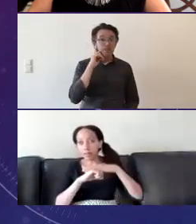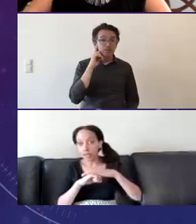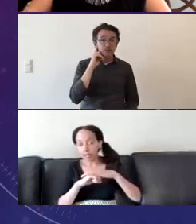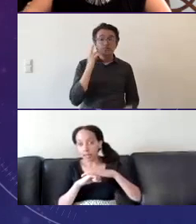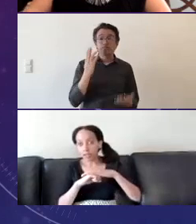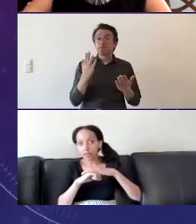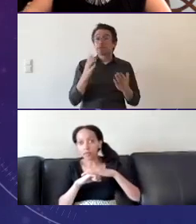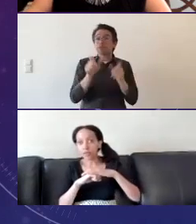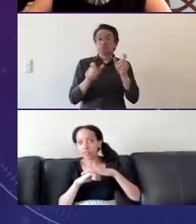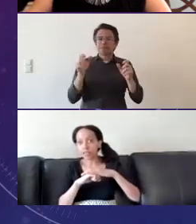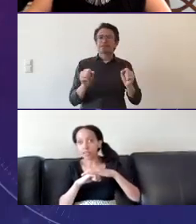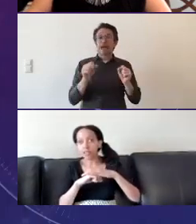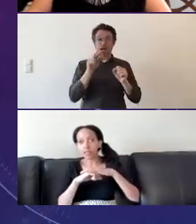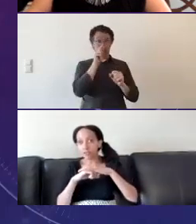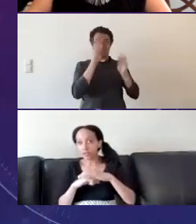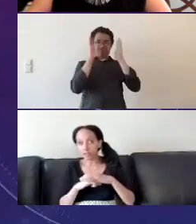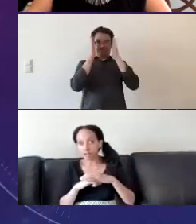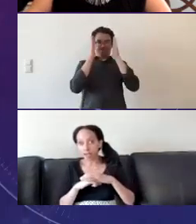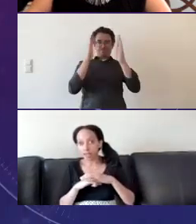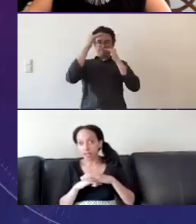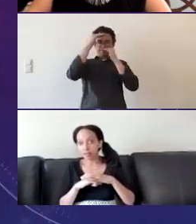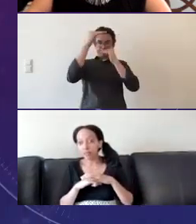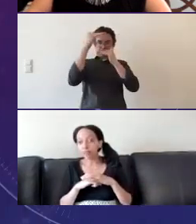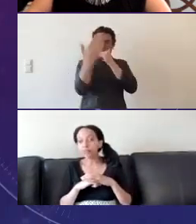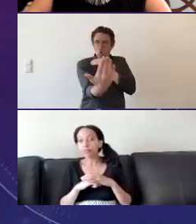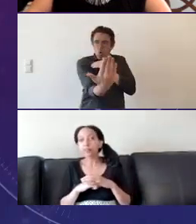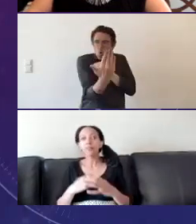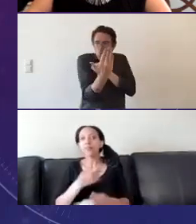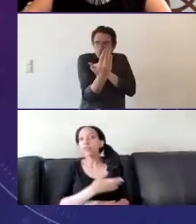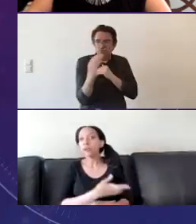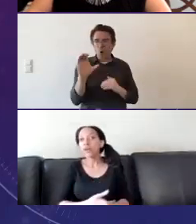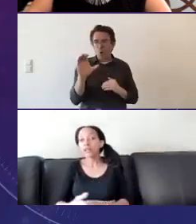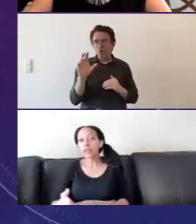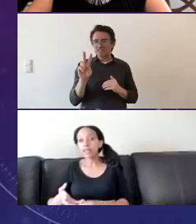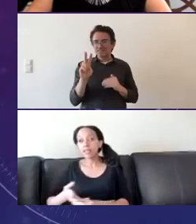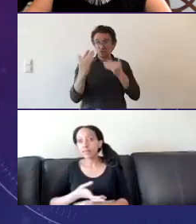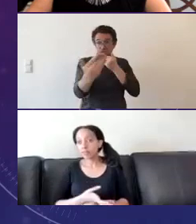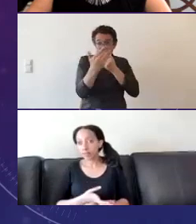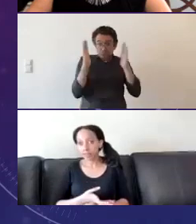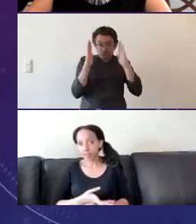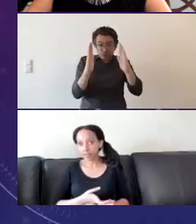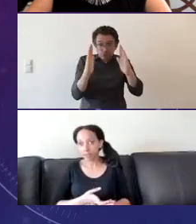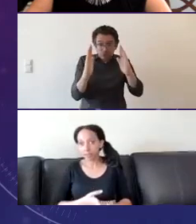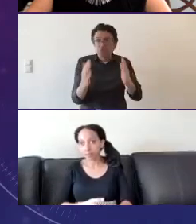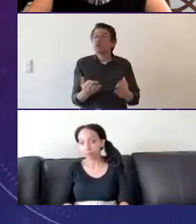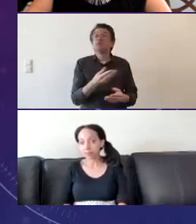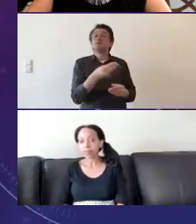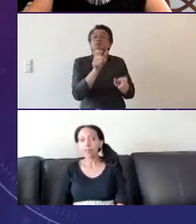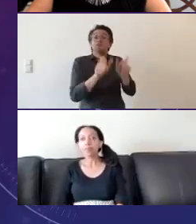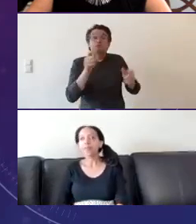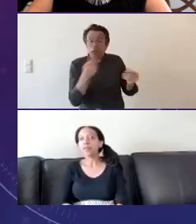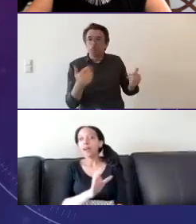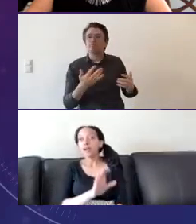a hand over the person's hands to feel the science lots of different methods so